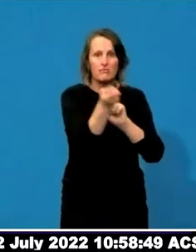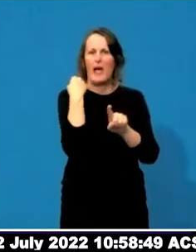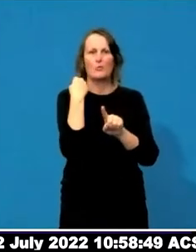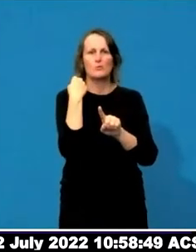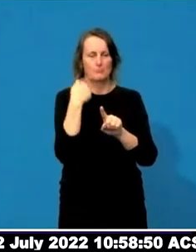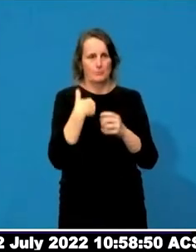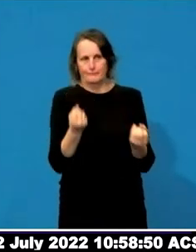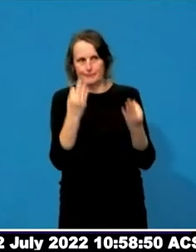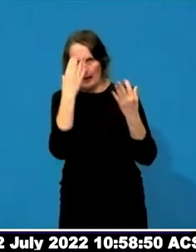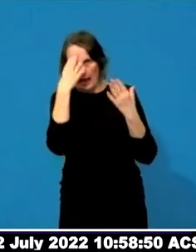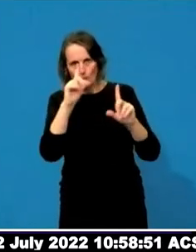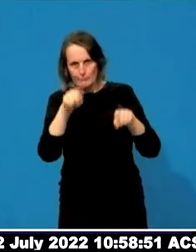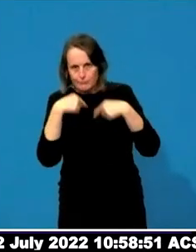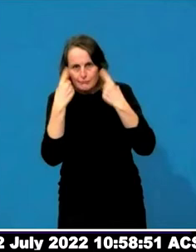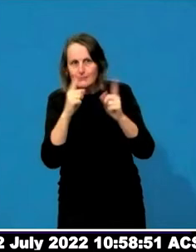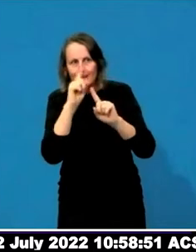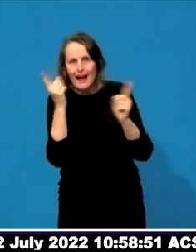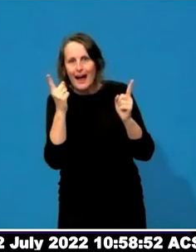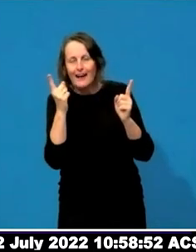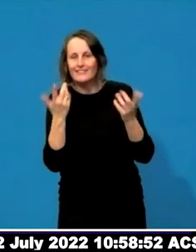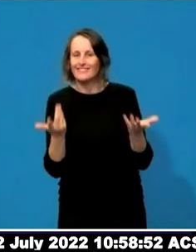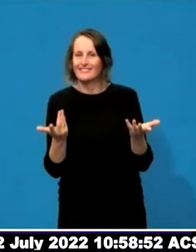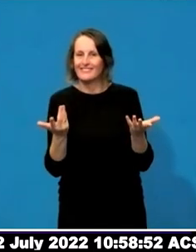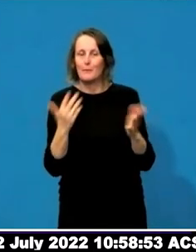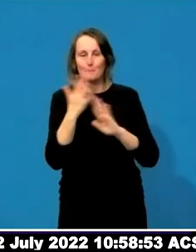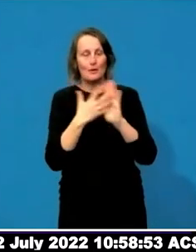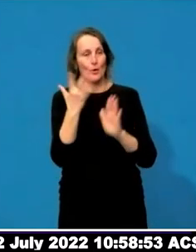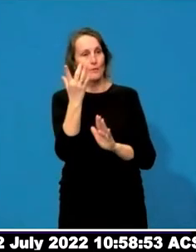many more people in that community that need to see the allied health therapist